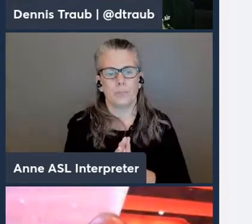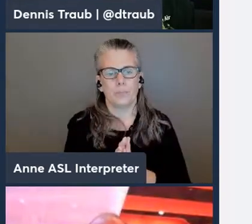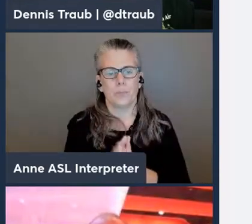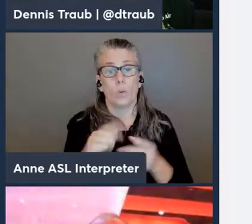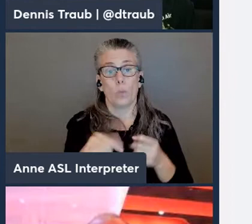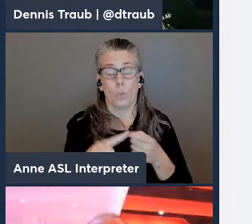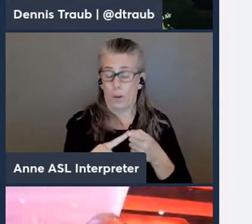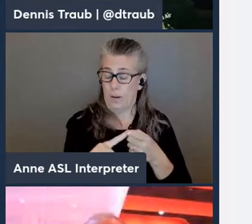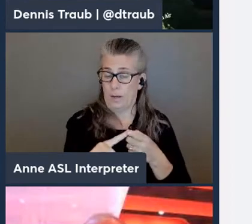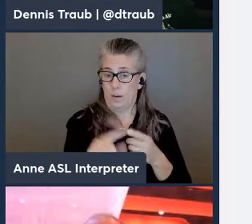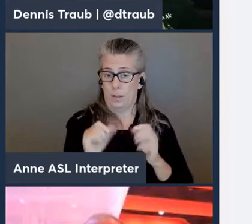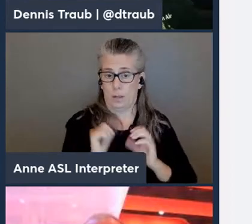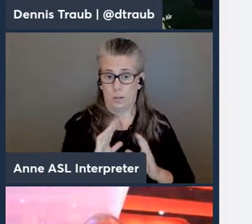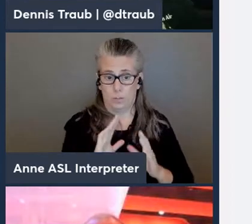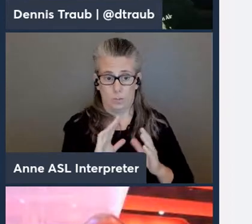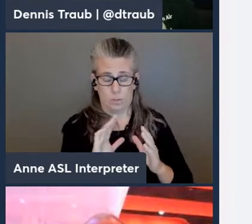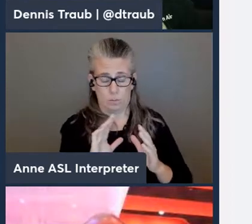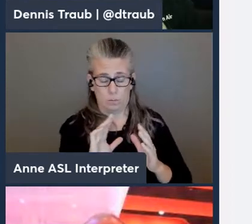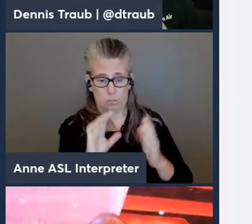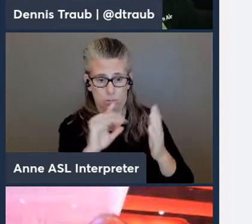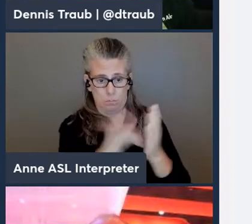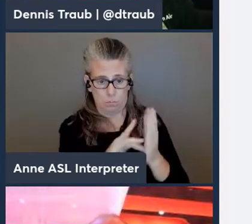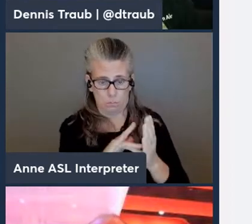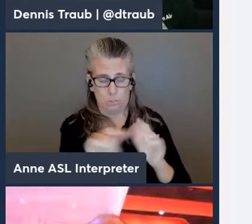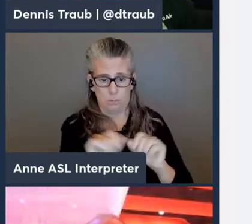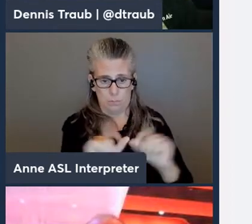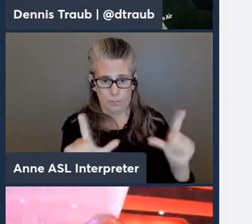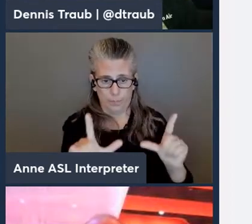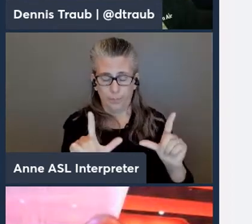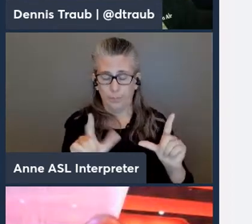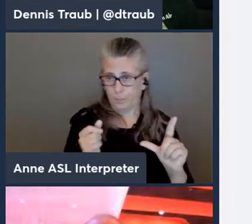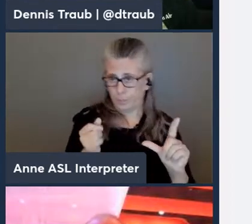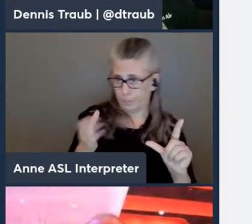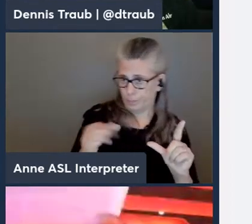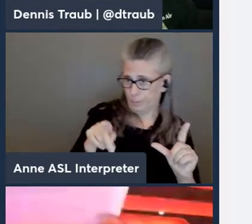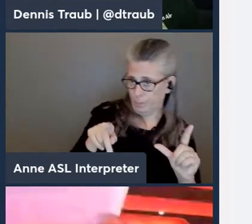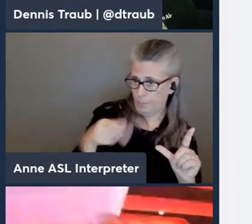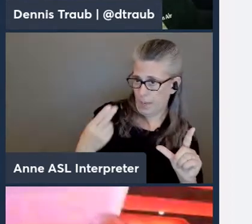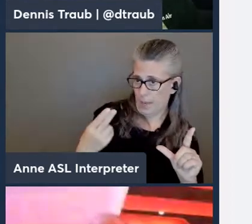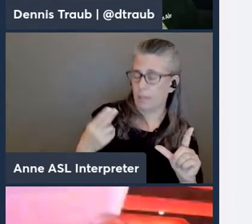we give them a path to say, "Hey, why don't you come to CodeGuru, scan your repository,